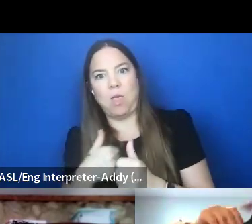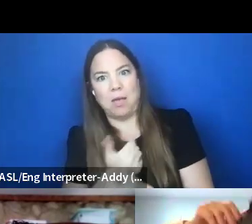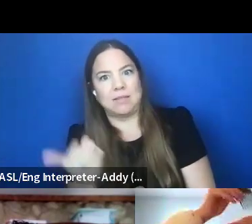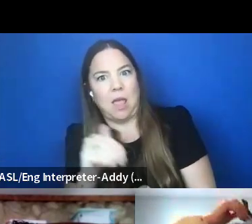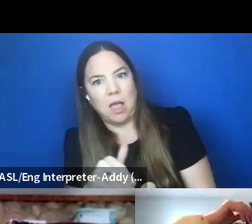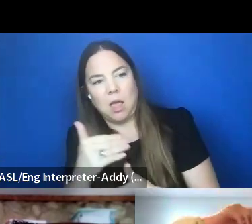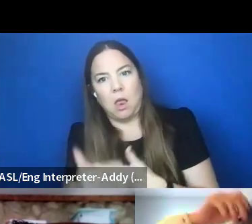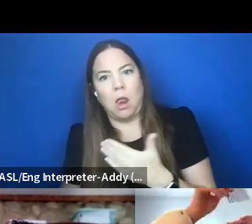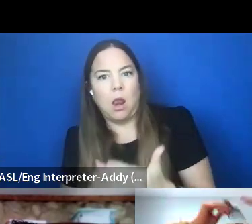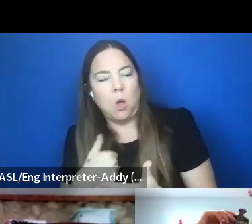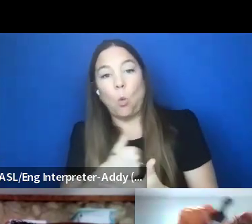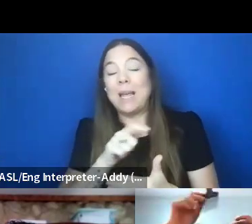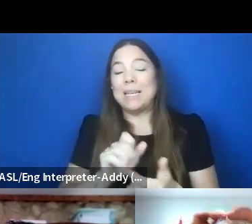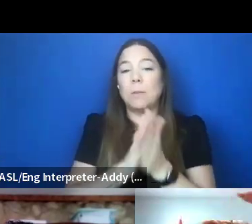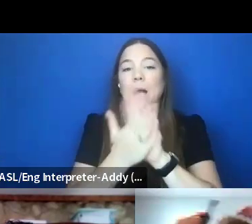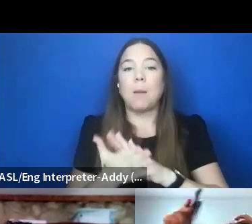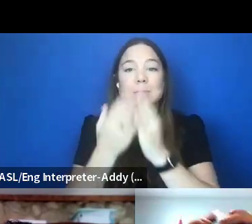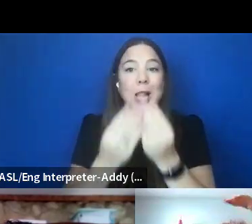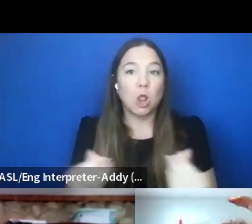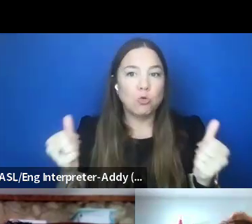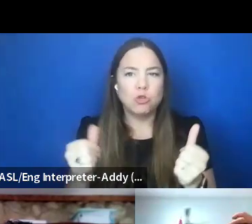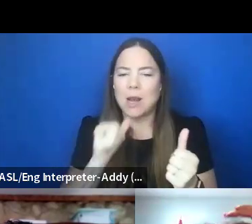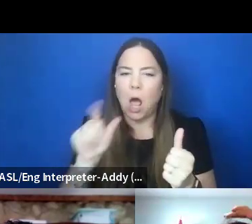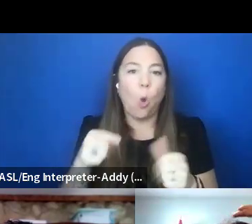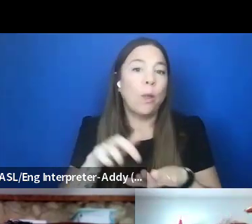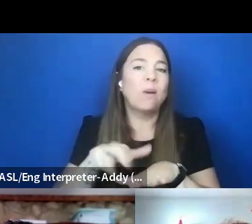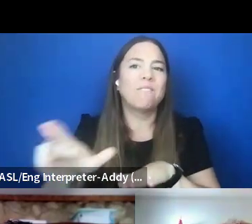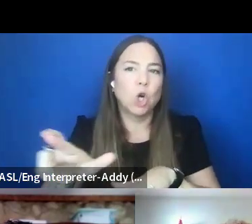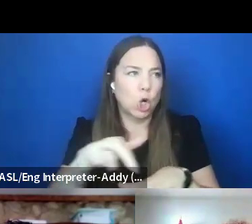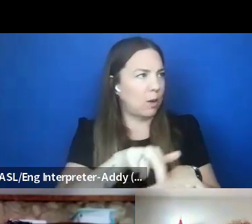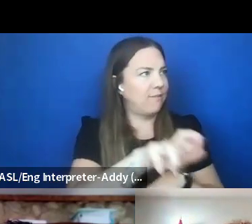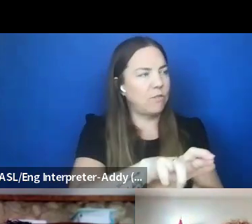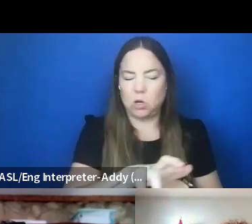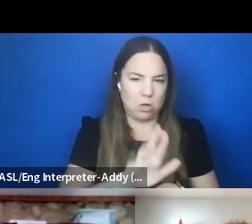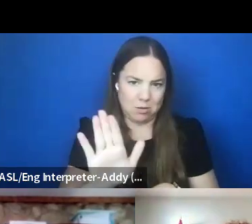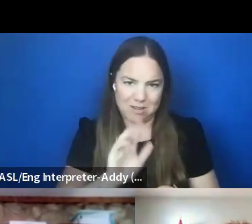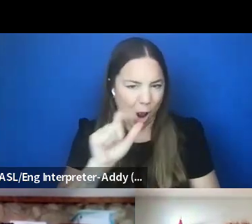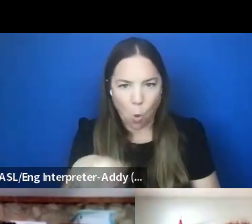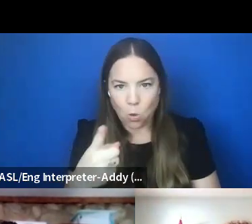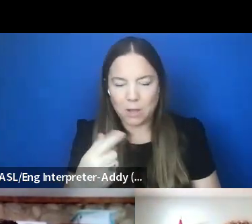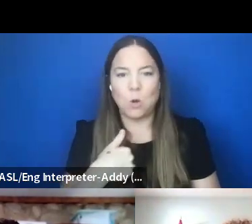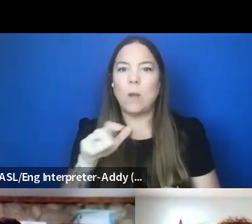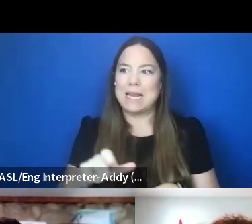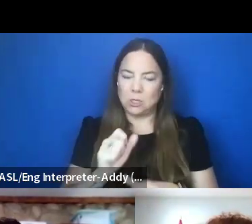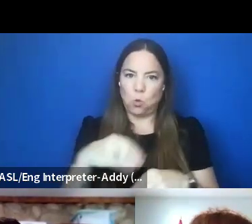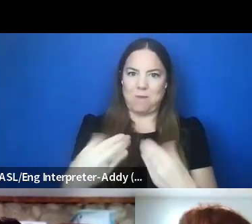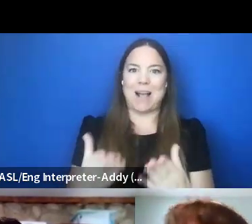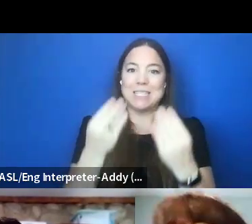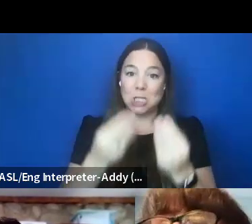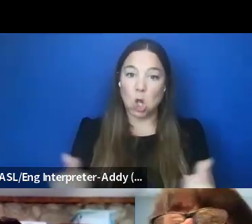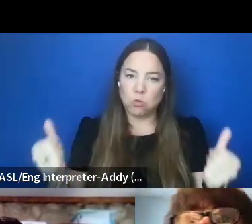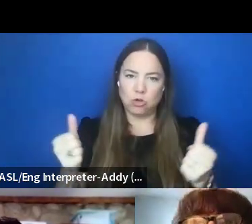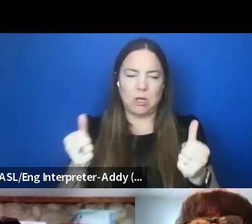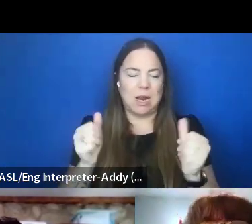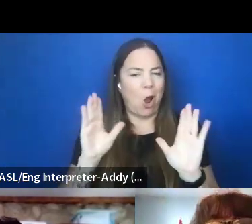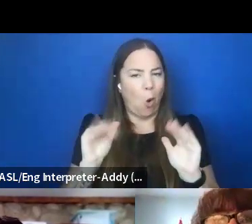Don Dew: a solution, not a referral place only. And so I'm hoping that we actually can have good conversations that way.